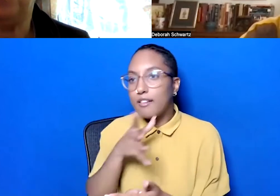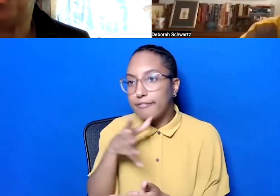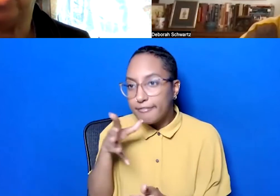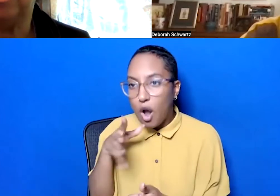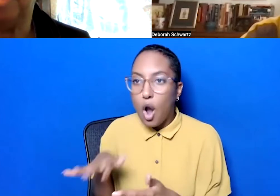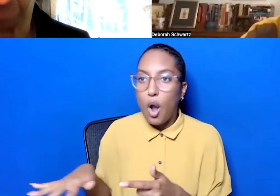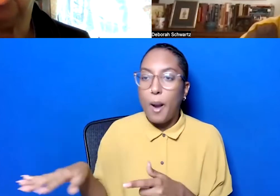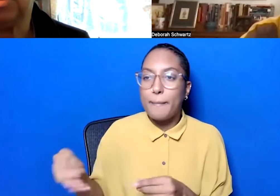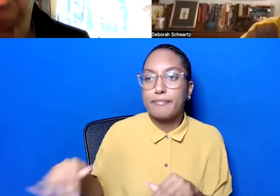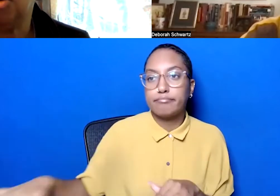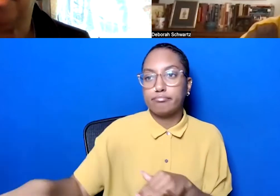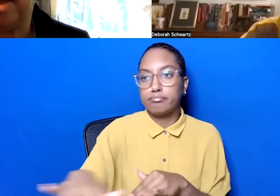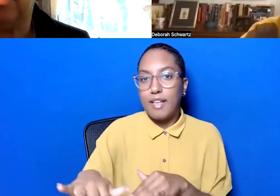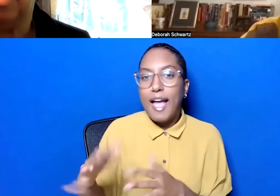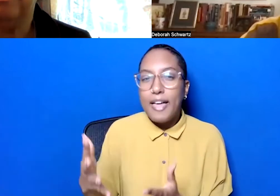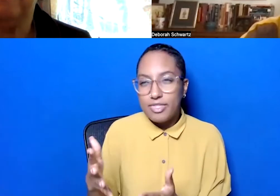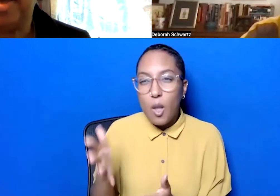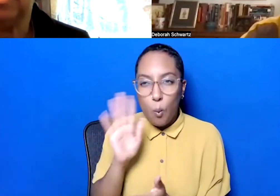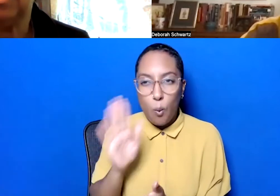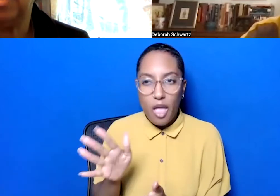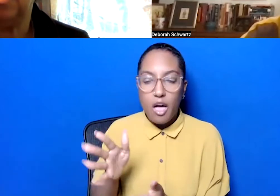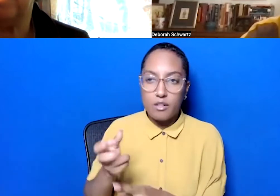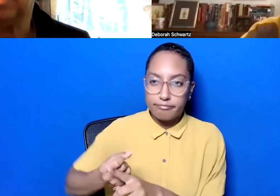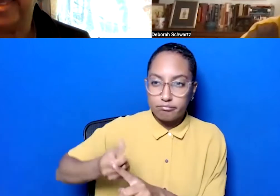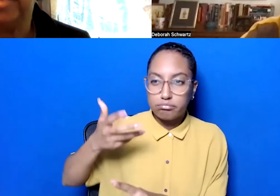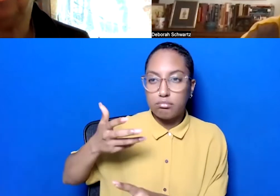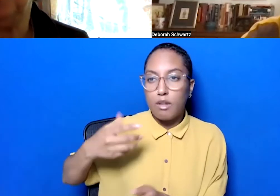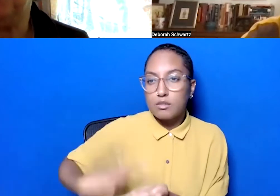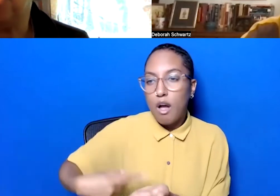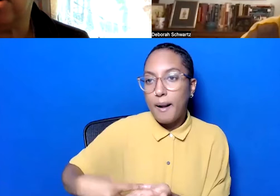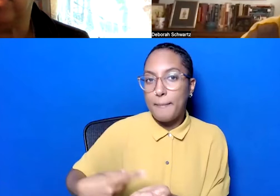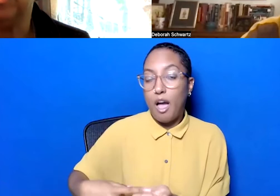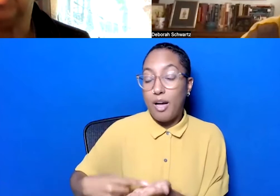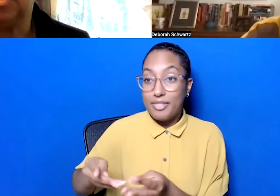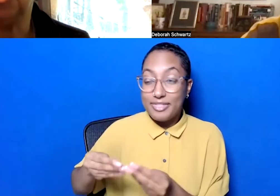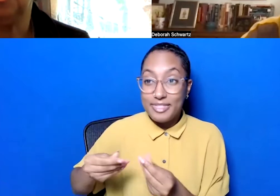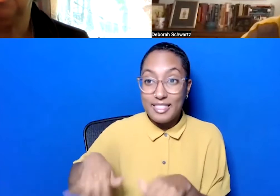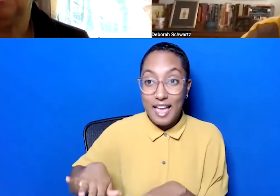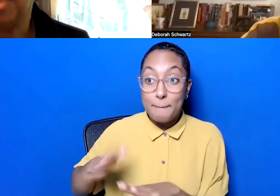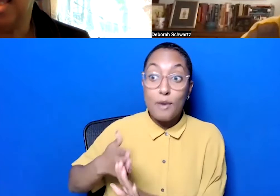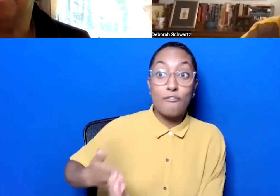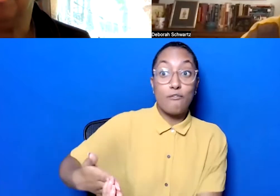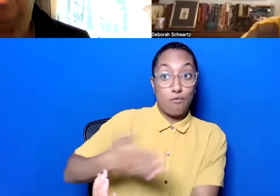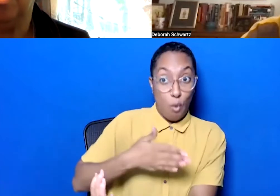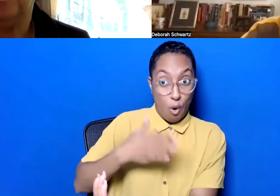they wanted to make sure that they talk about the fact that on the land before the Dutch came there